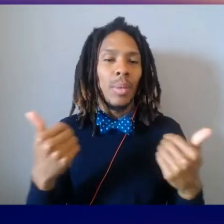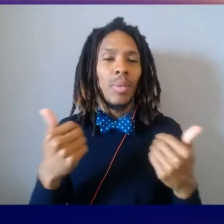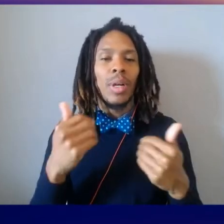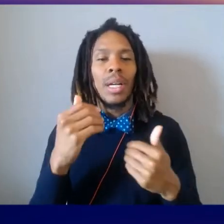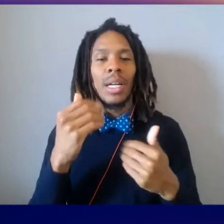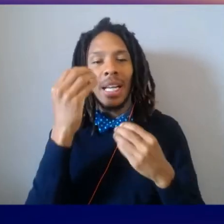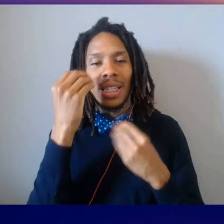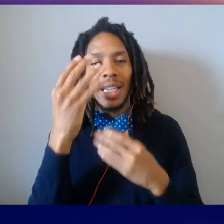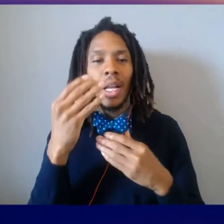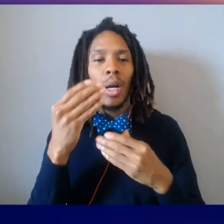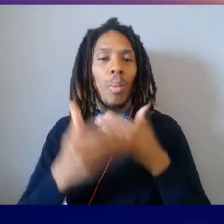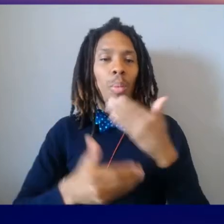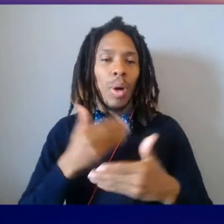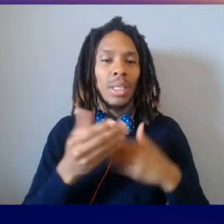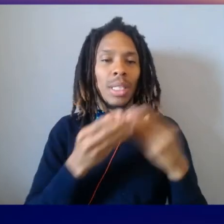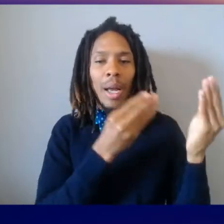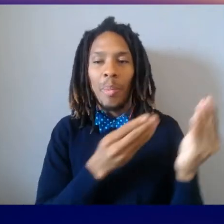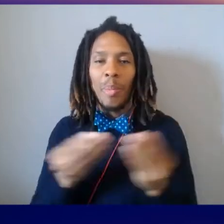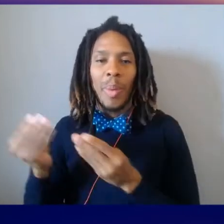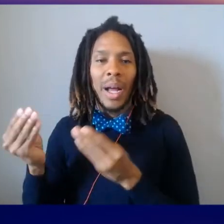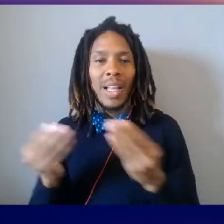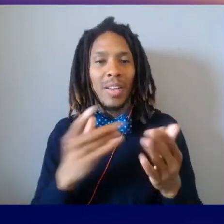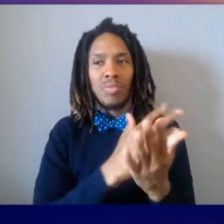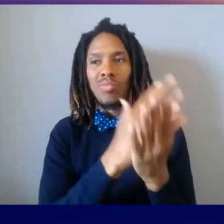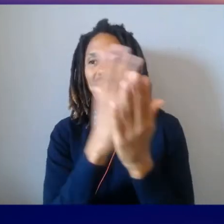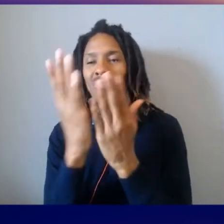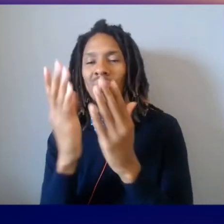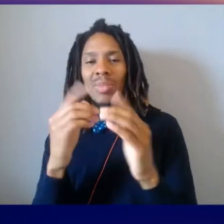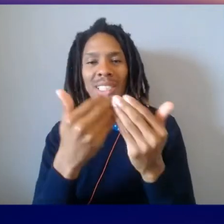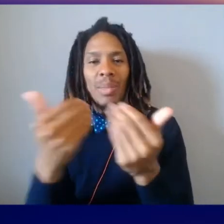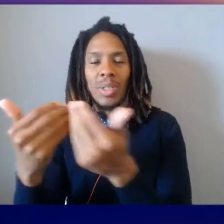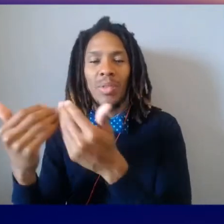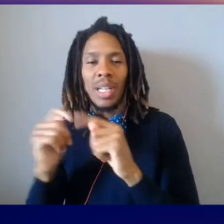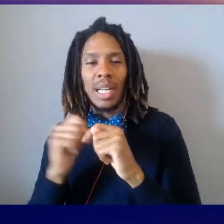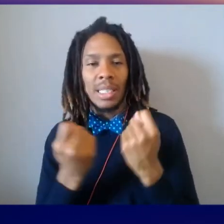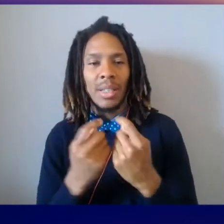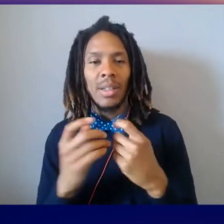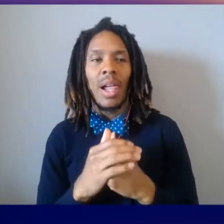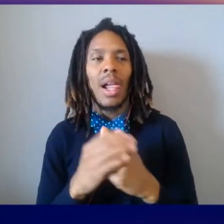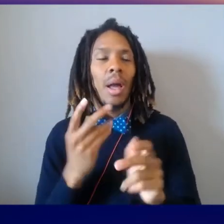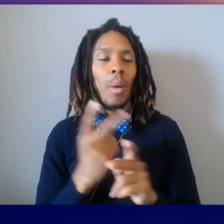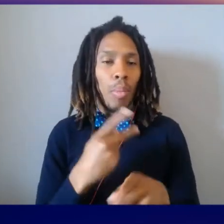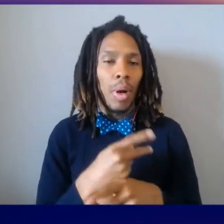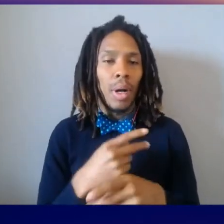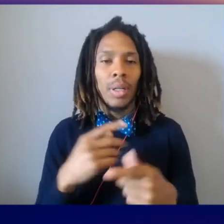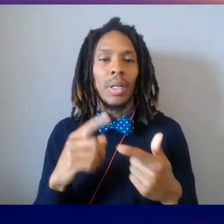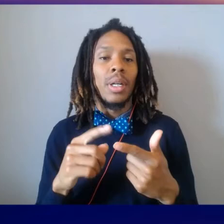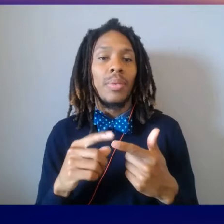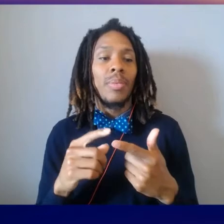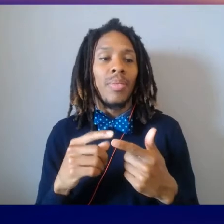that span across separate teams and, you know, products in just inside of CloudTrail itself.